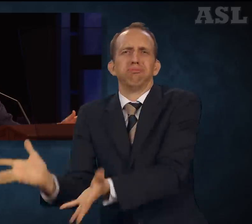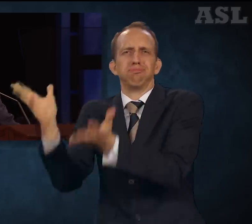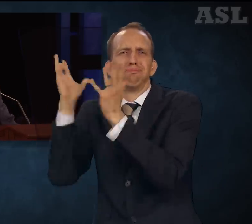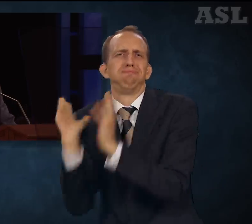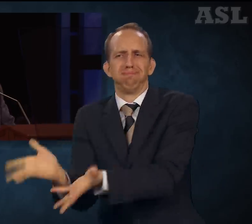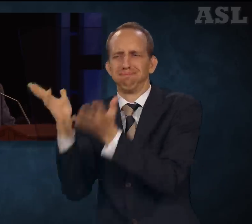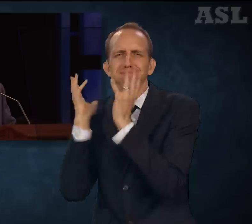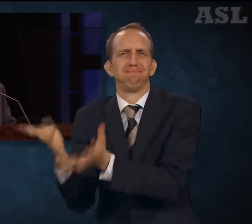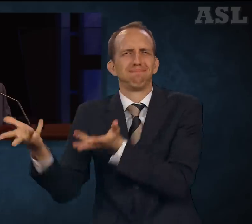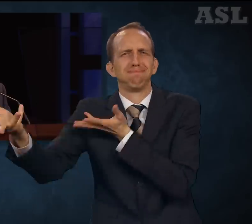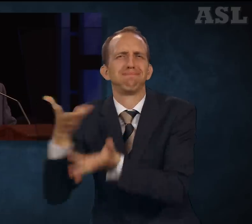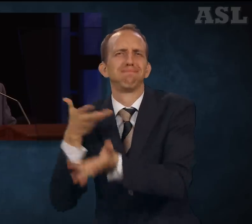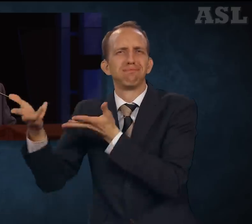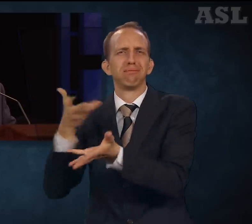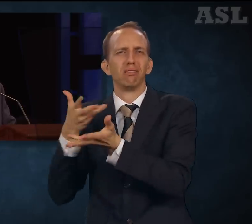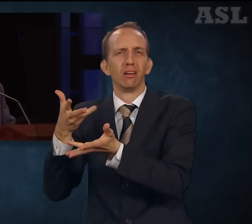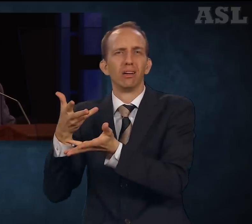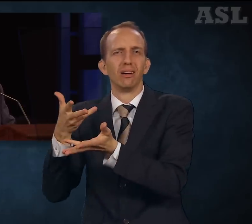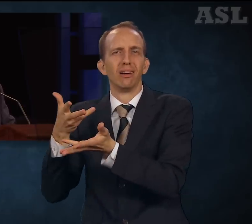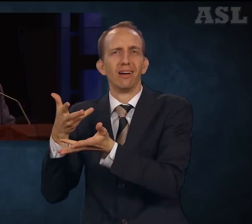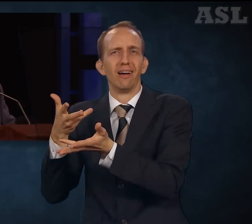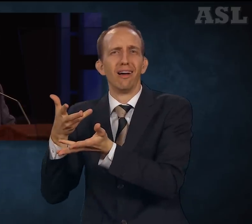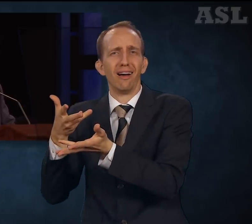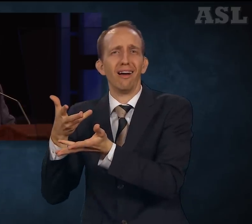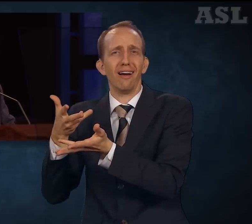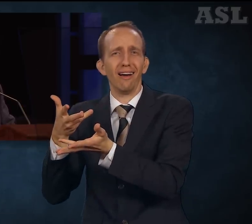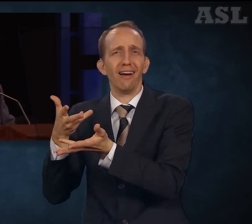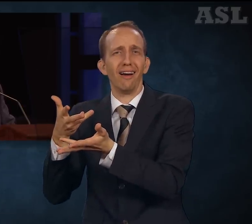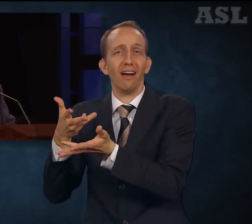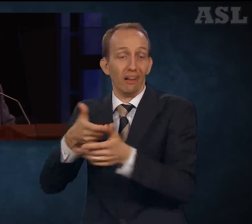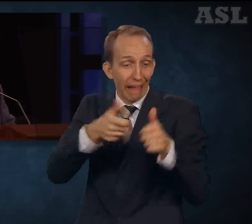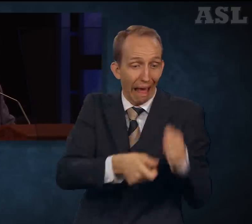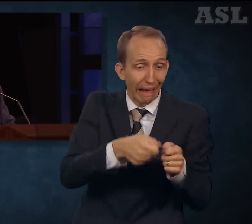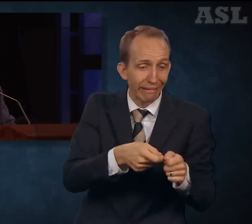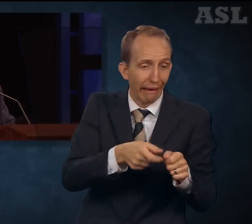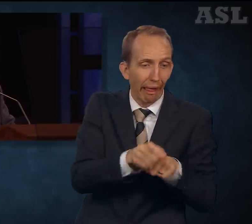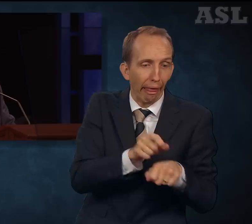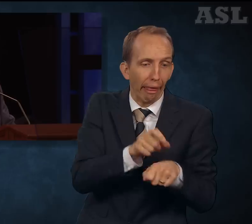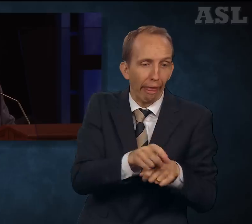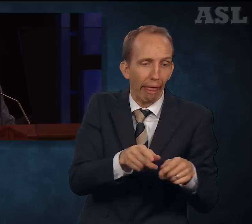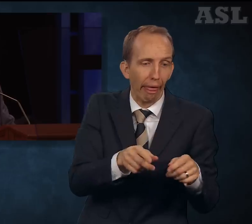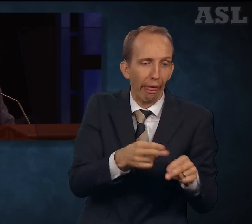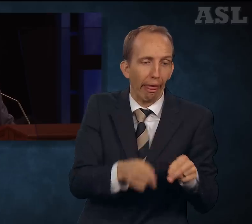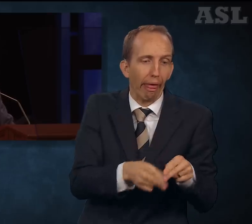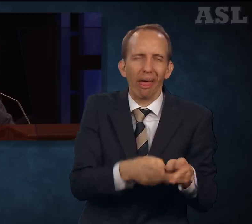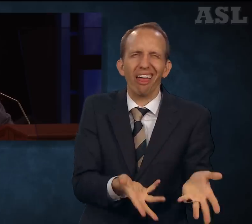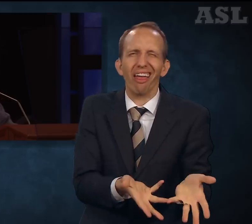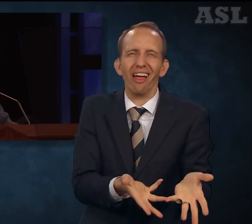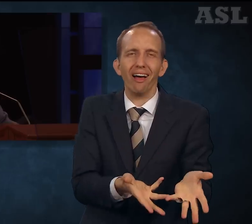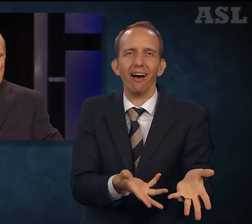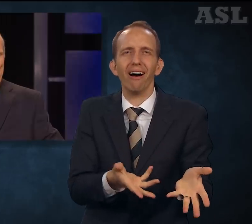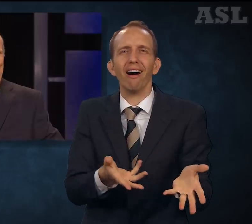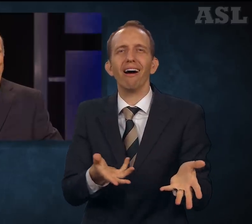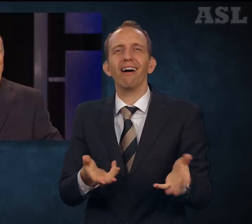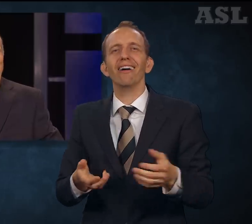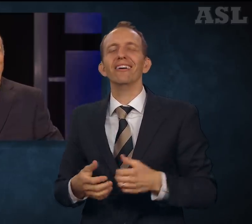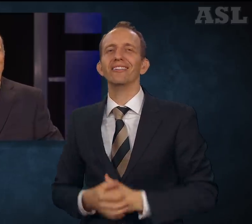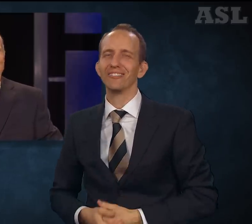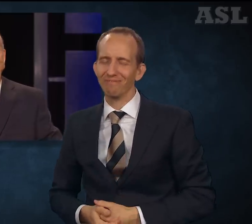WITH THEM.